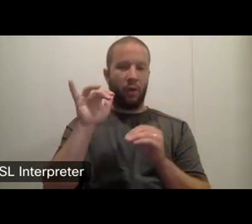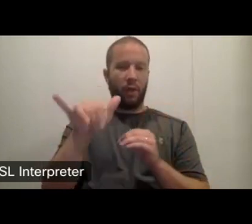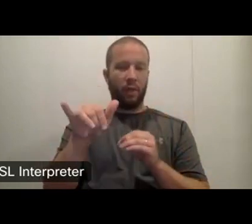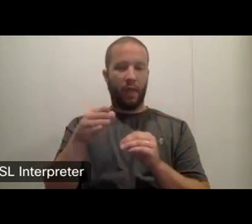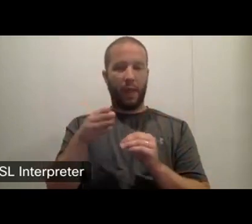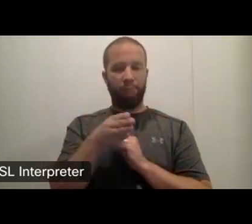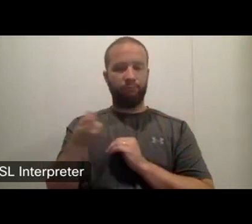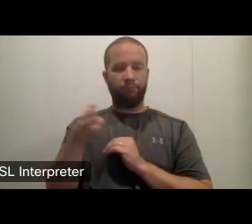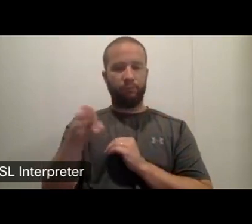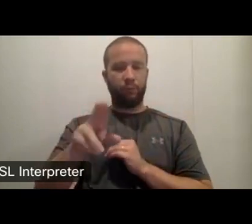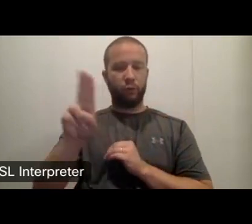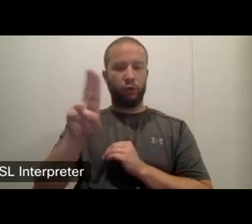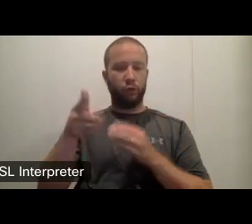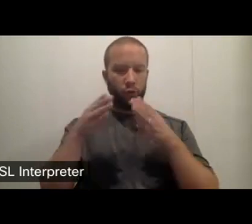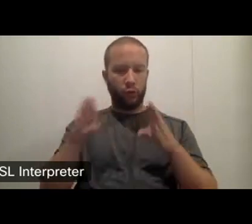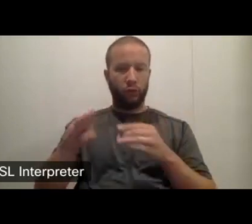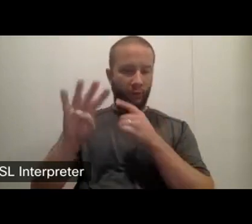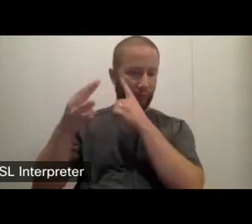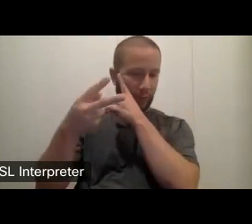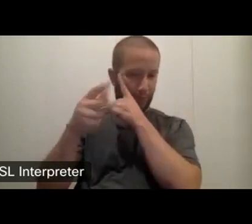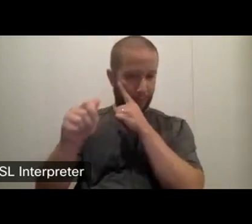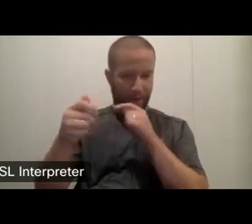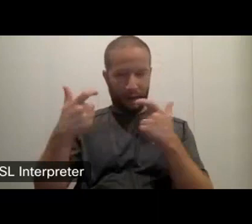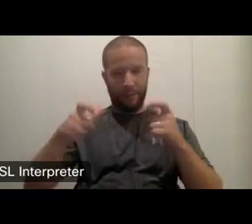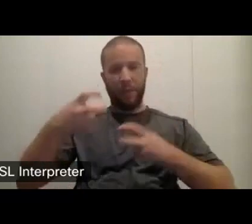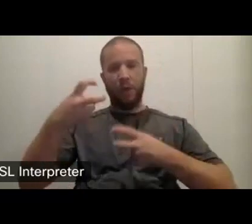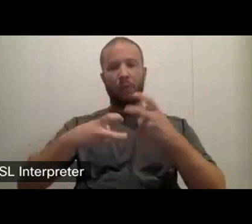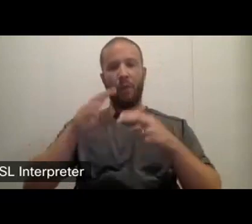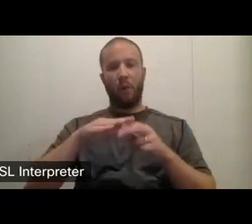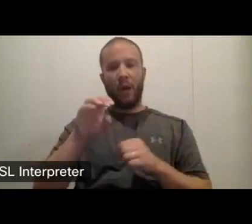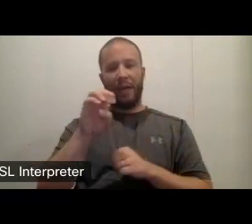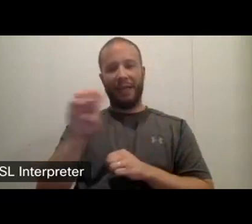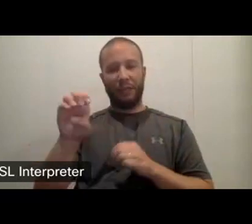um the U Street at 4th and Pennsylvania has been an issue on the Eastern Market circulator